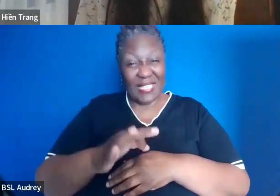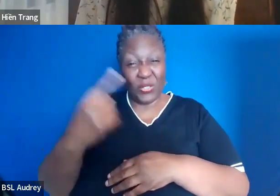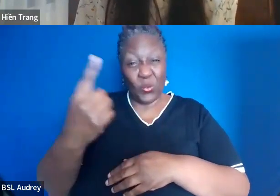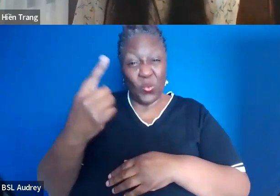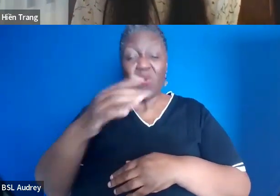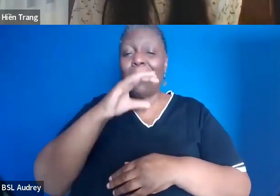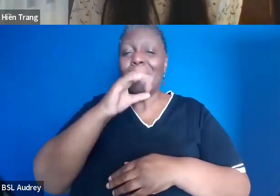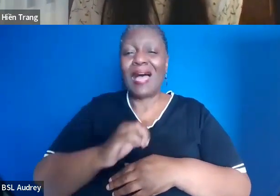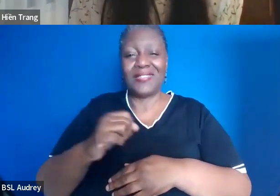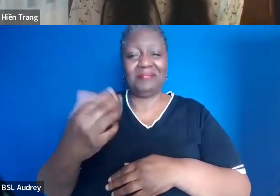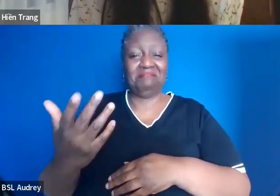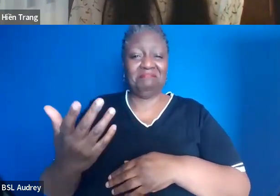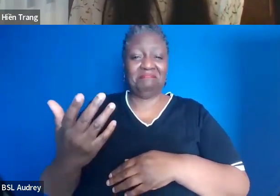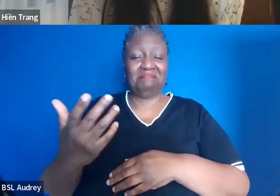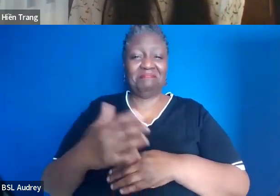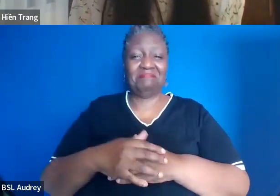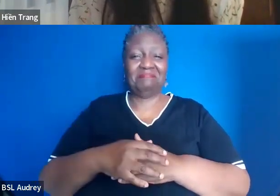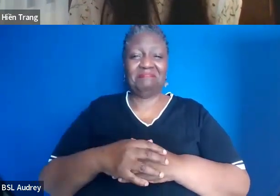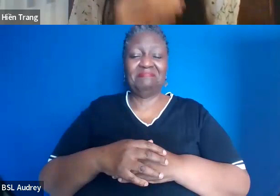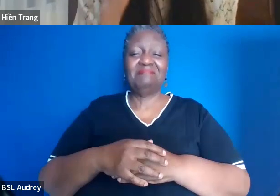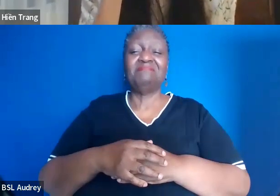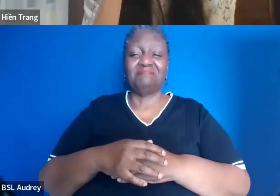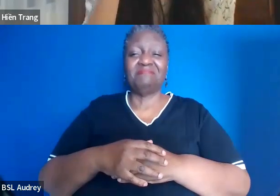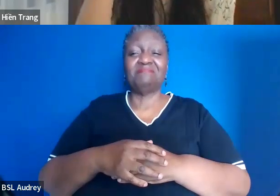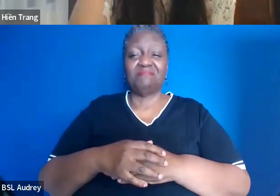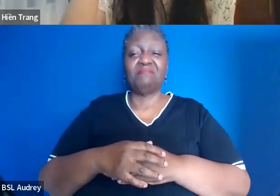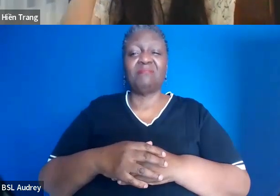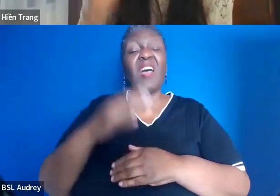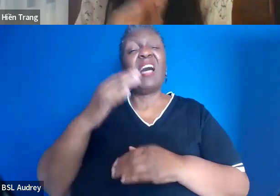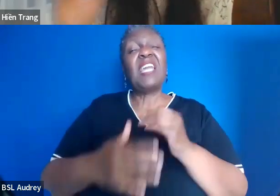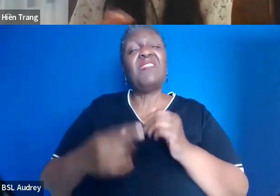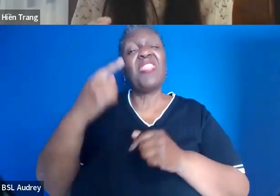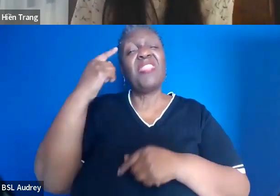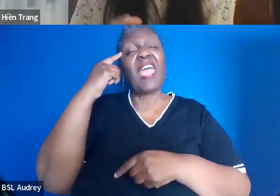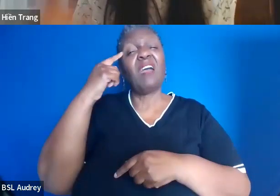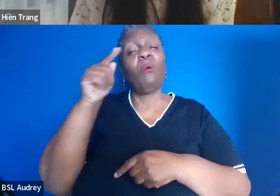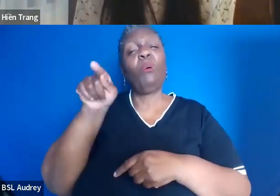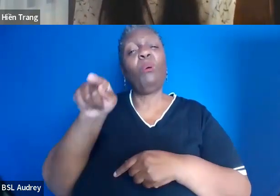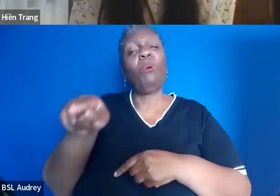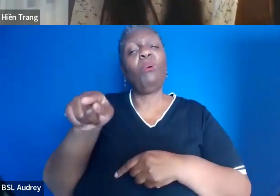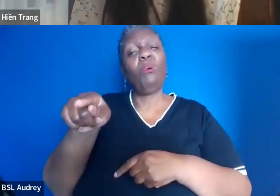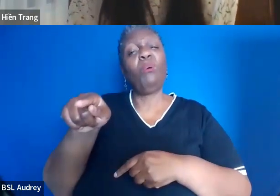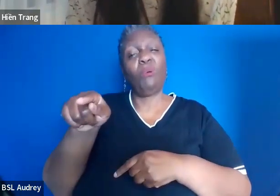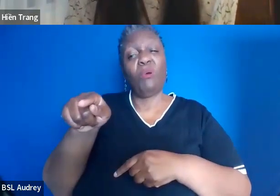and and I never think that writer is an occupation for women